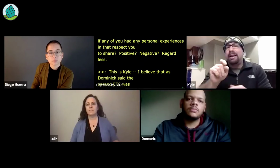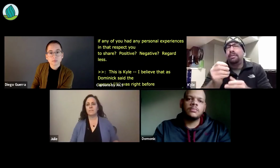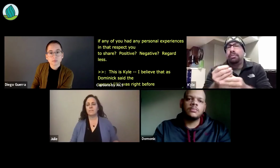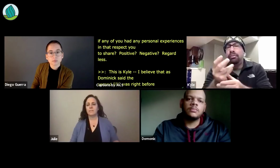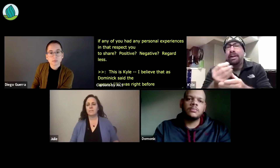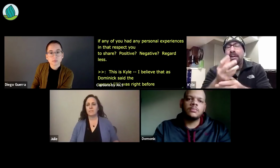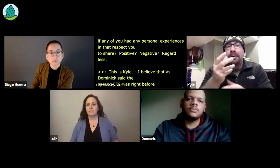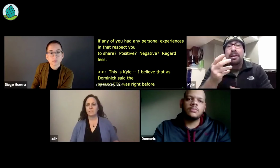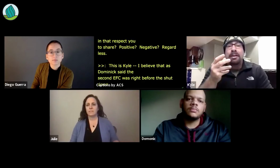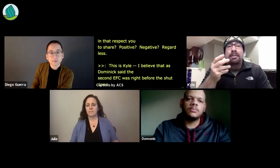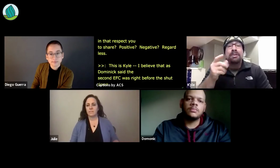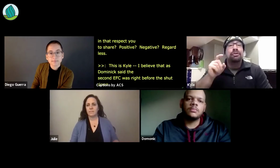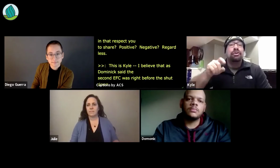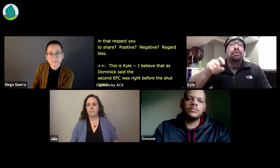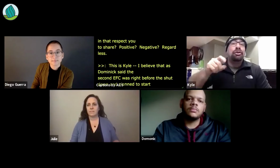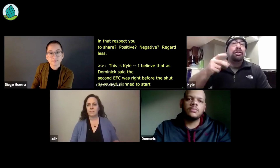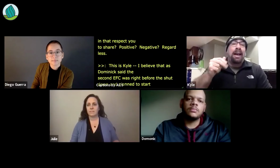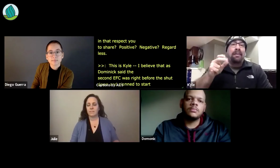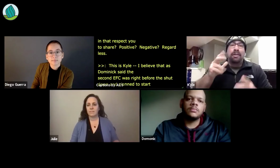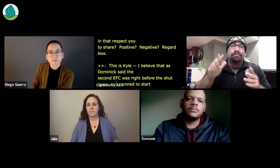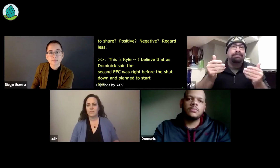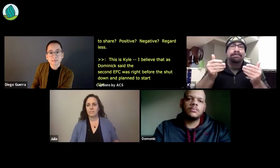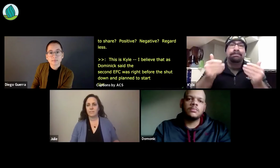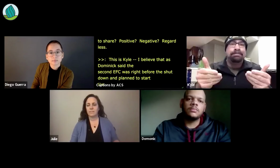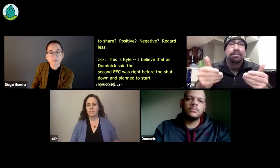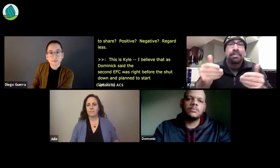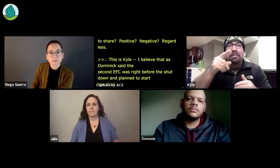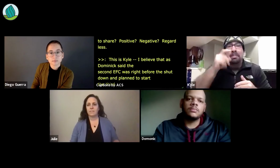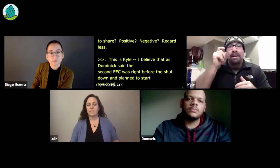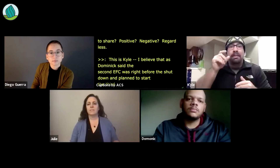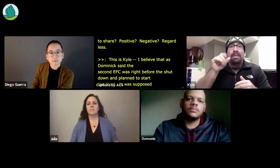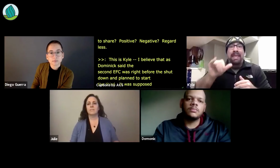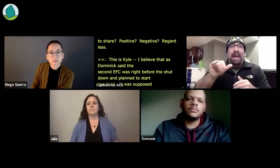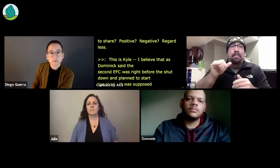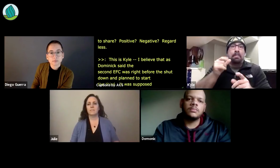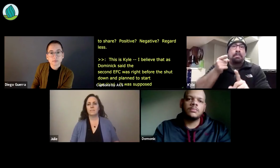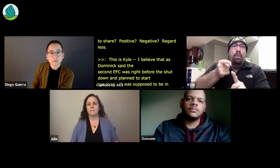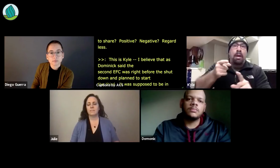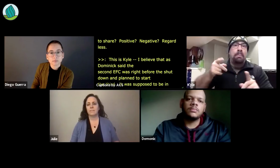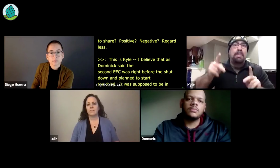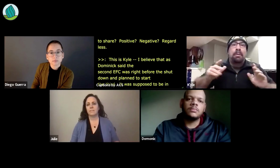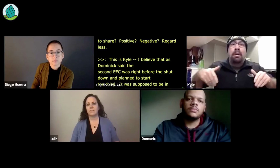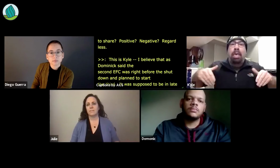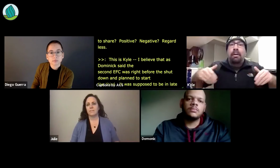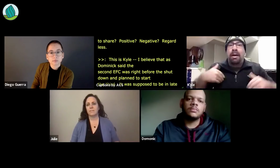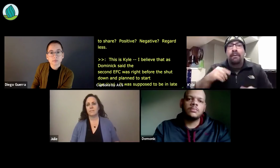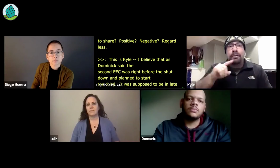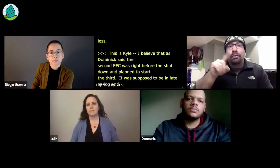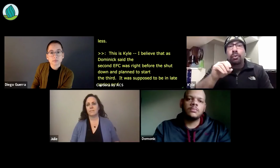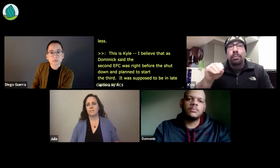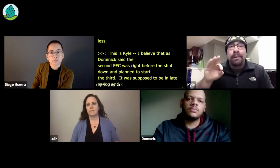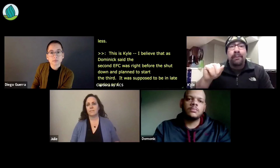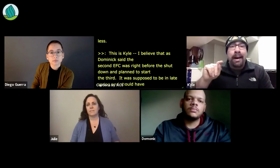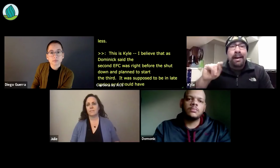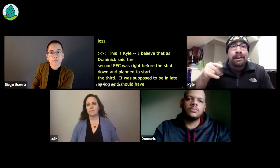and we should have probably proceeded simply because at that point people hadn't yet been Zoom fatigued. They hadn't experienced that.